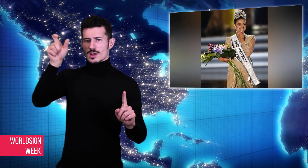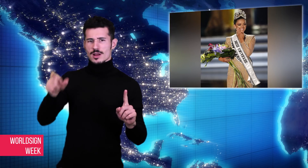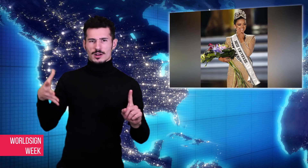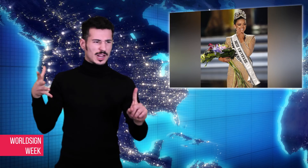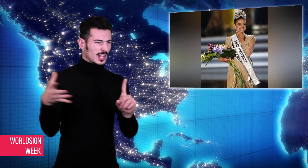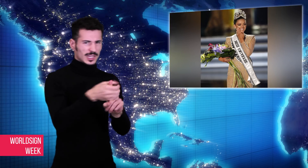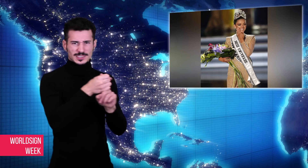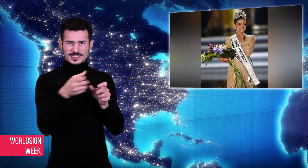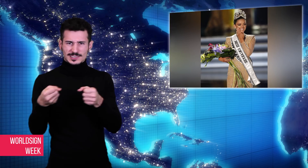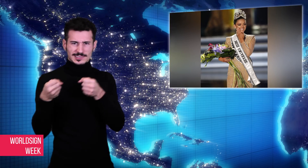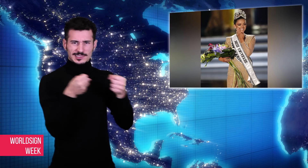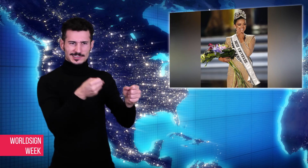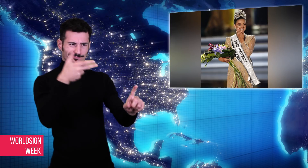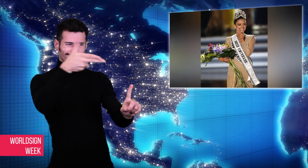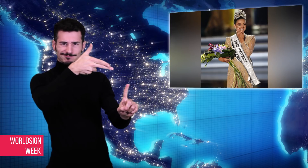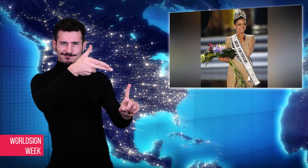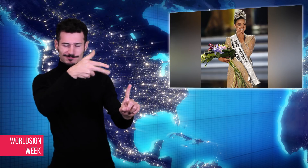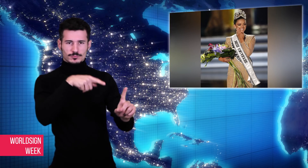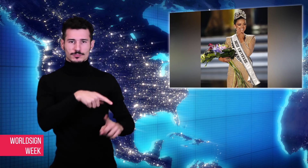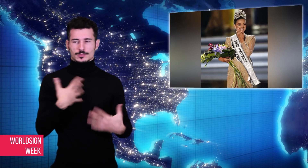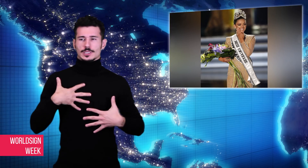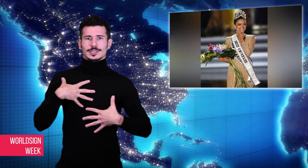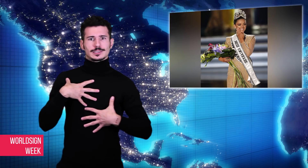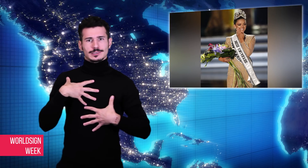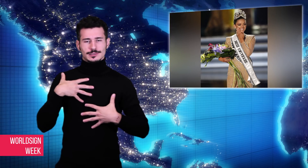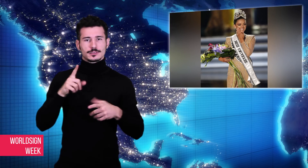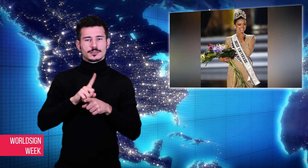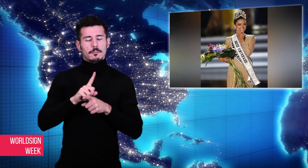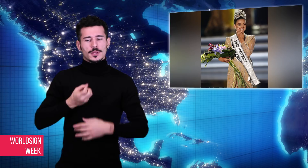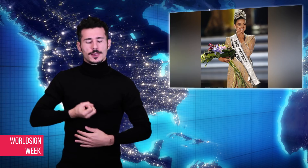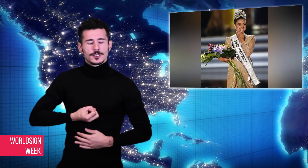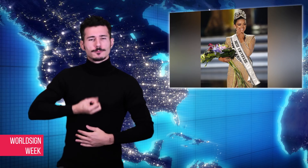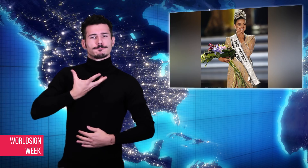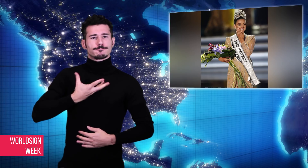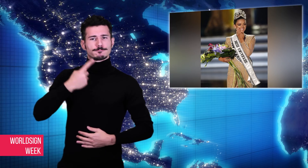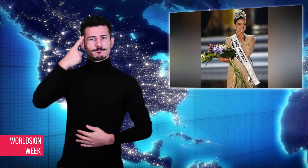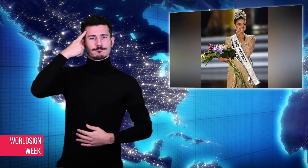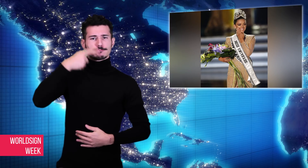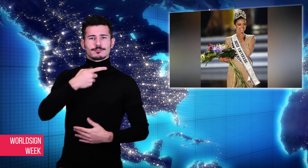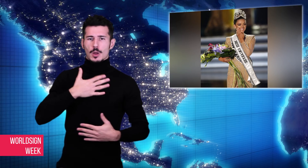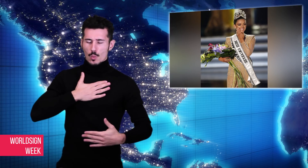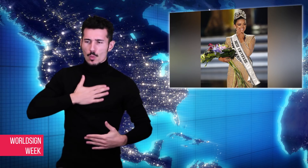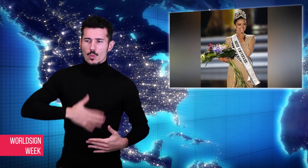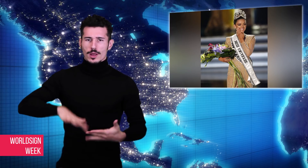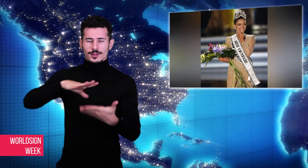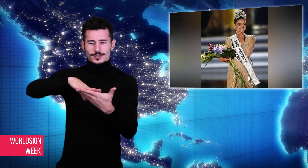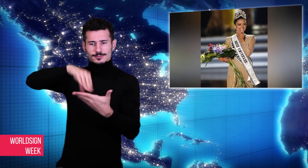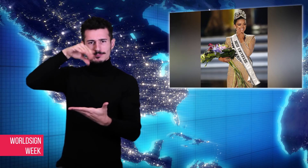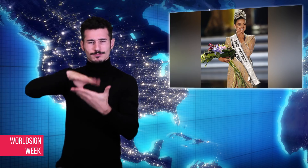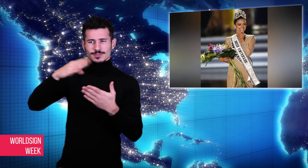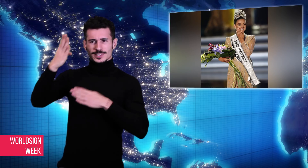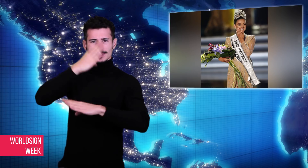point after winning Miss South Africa pageant and it fueled her passion for